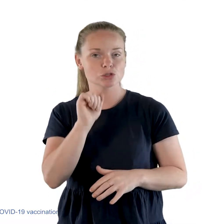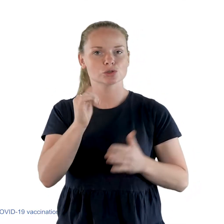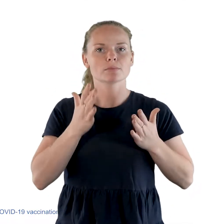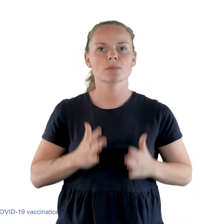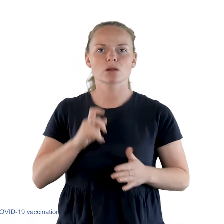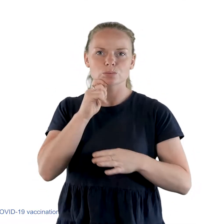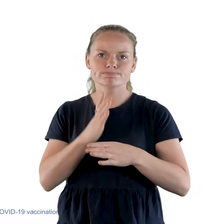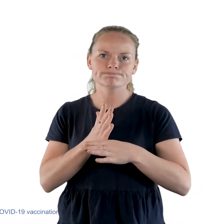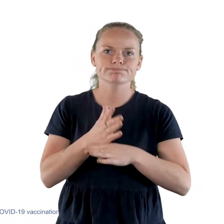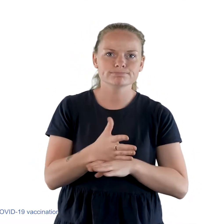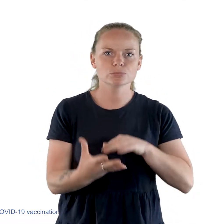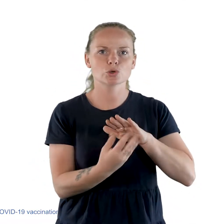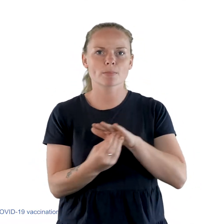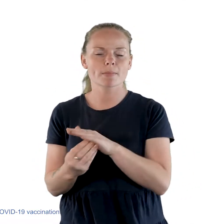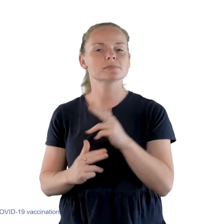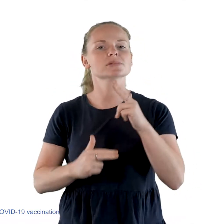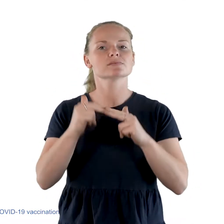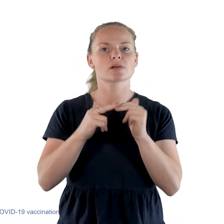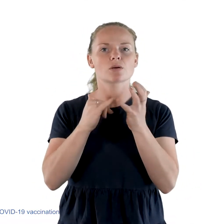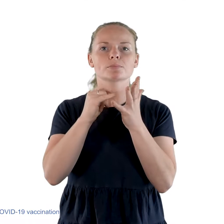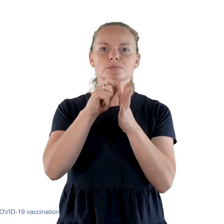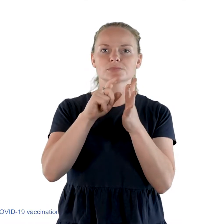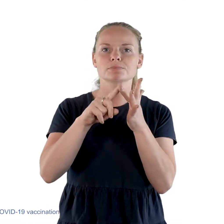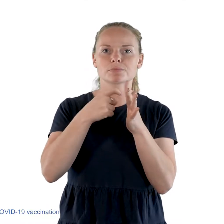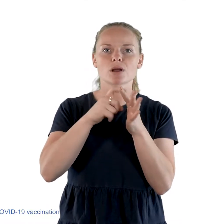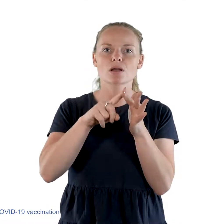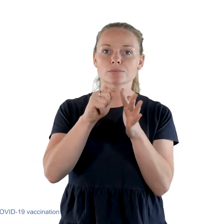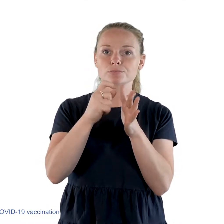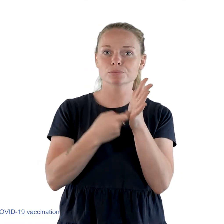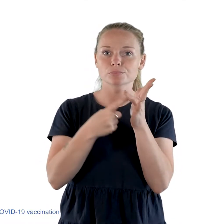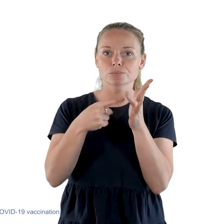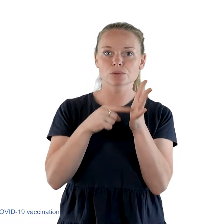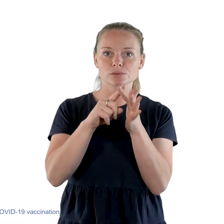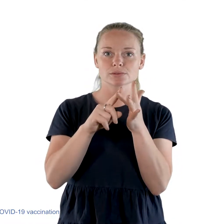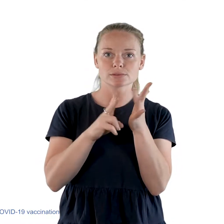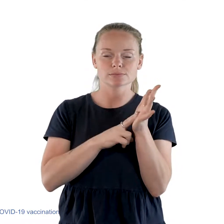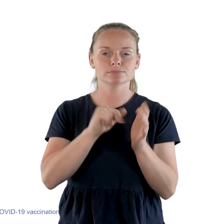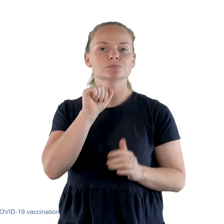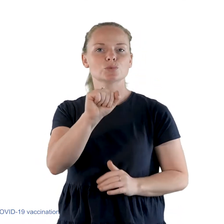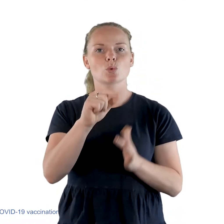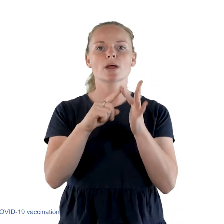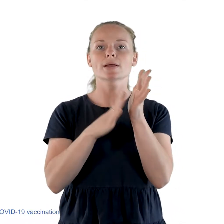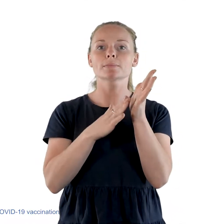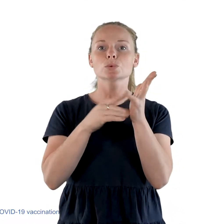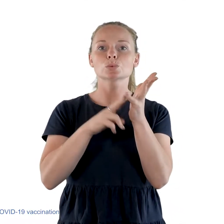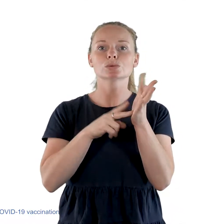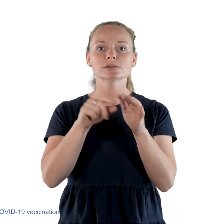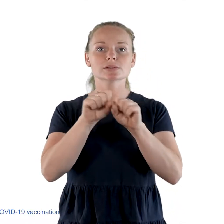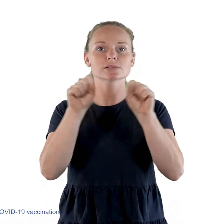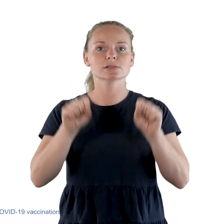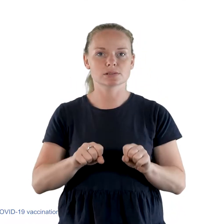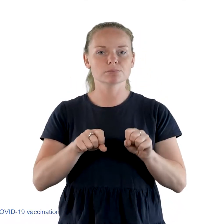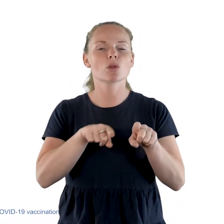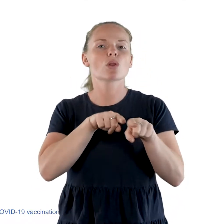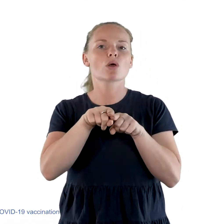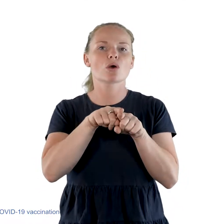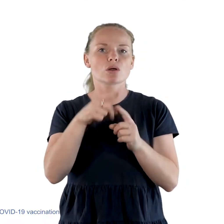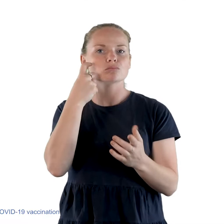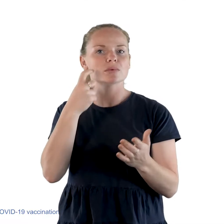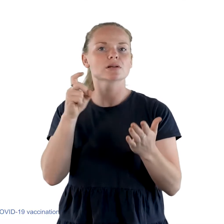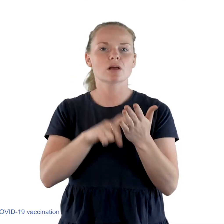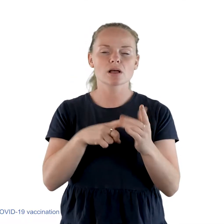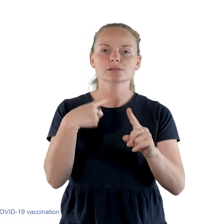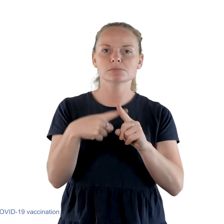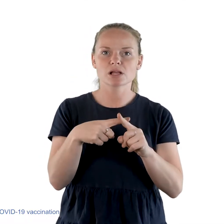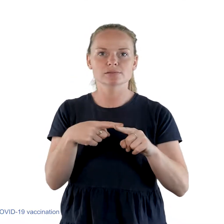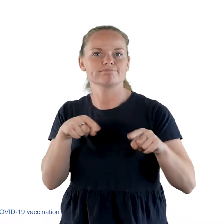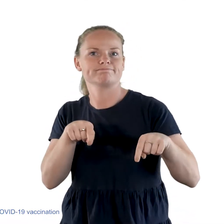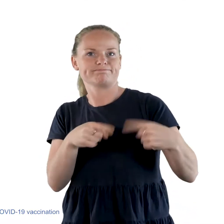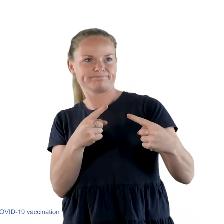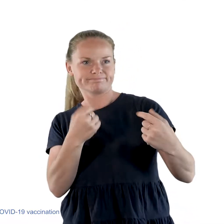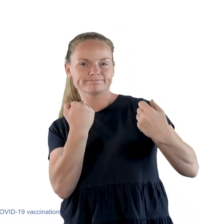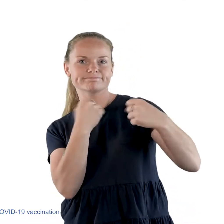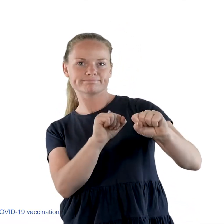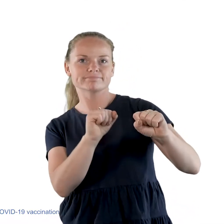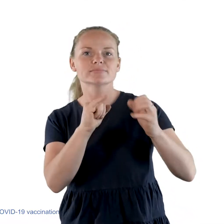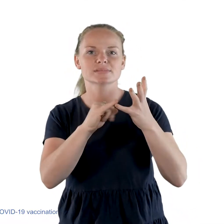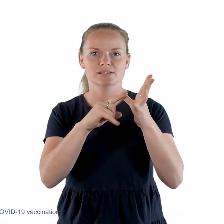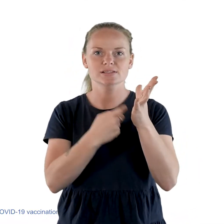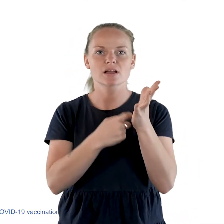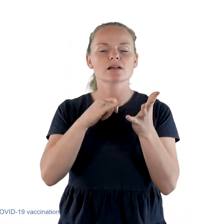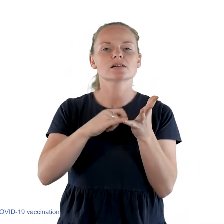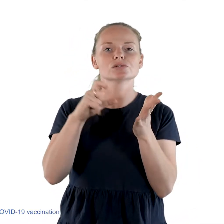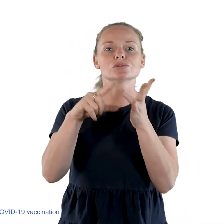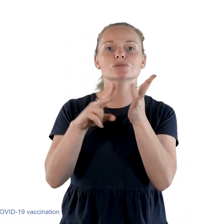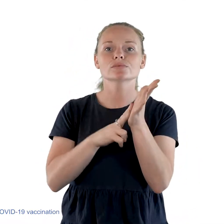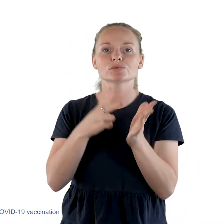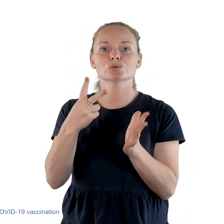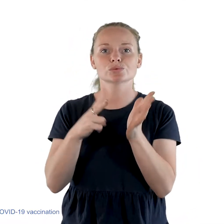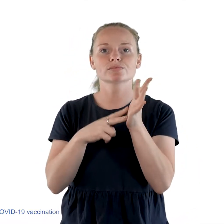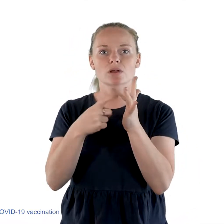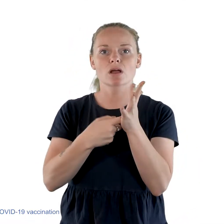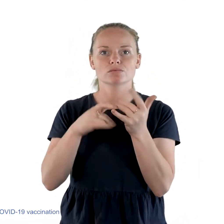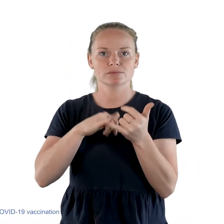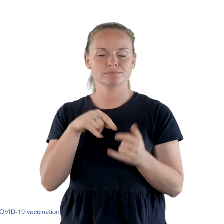Your body then makes the spike protein and uses it to learn to recognise and fight against the SARS-CoV-2 virus.